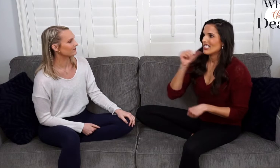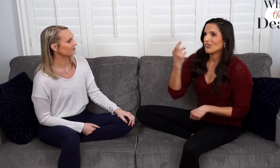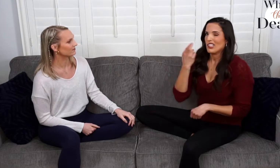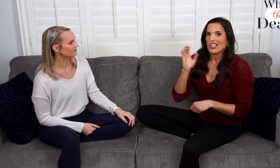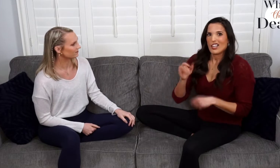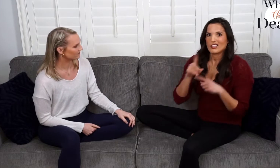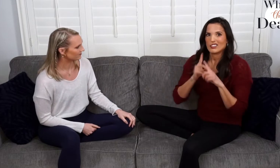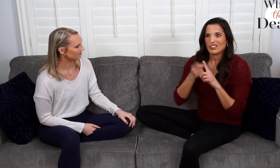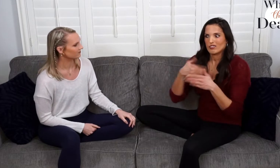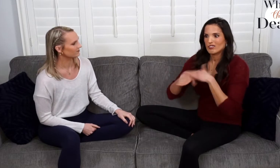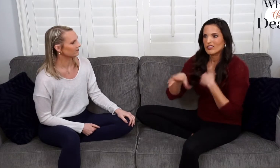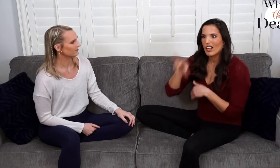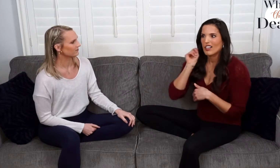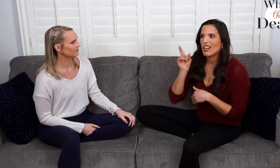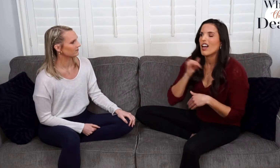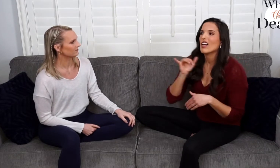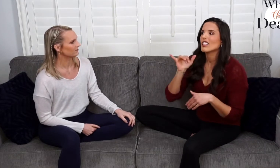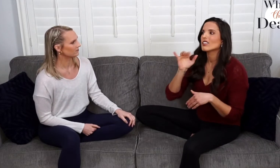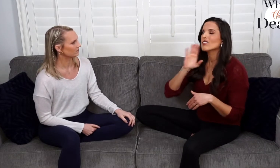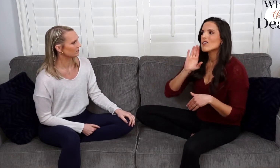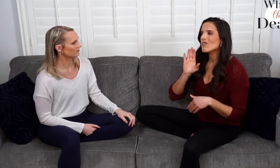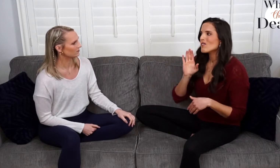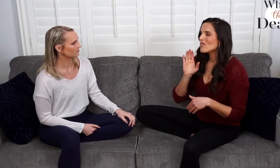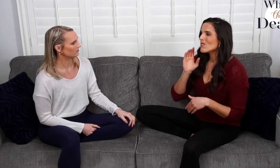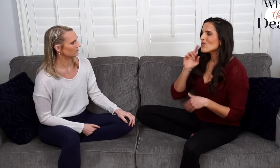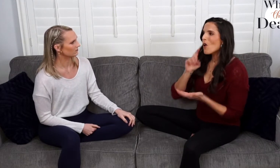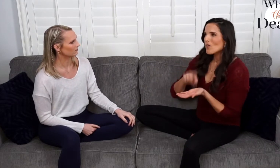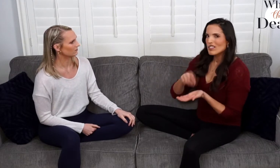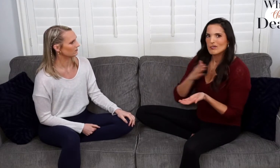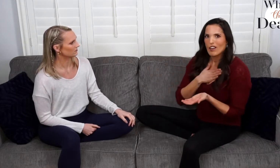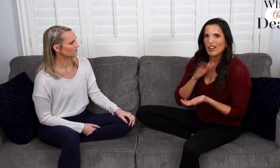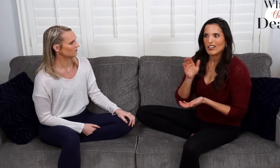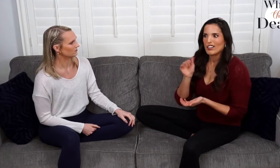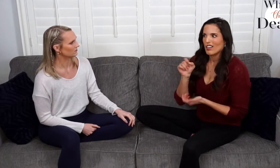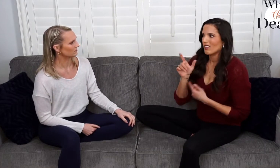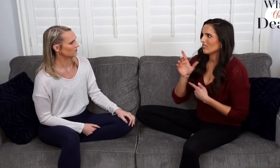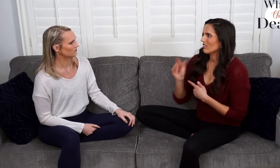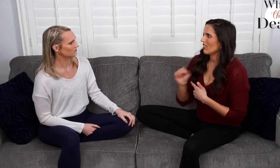based and I didn't realize that until I went to Gallaudet University and I noticed that